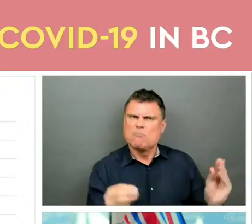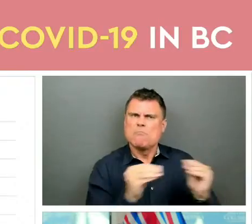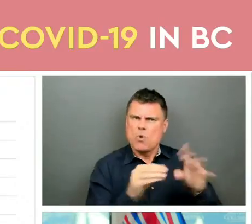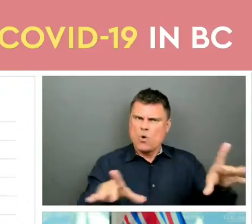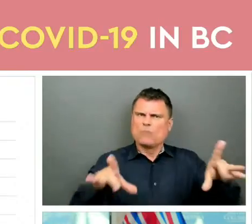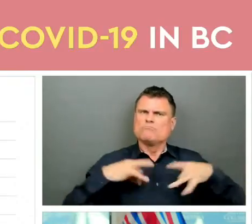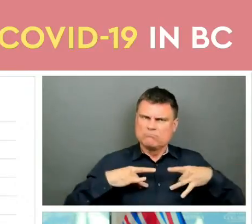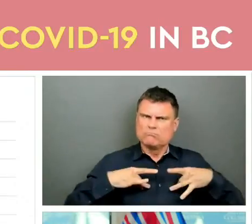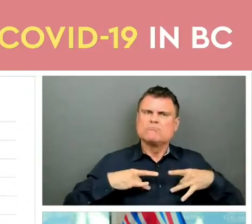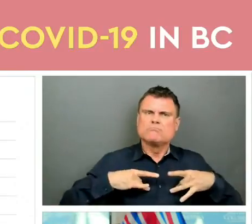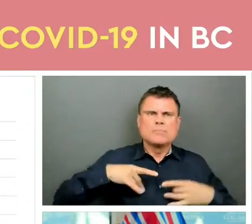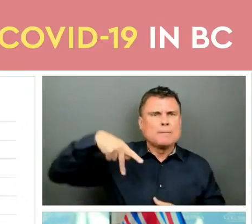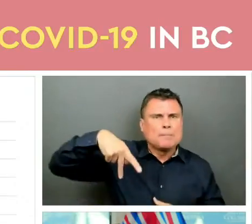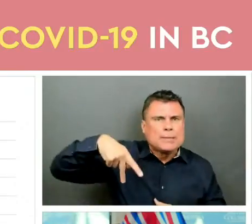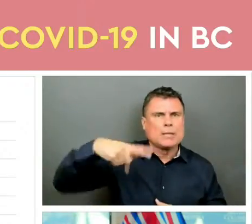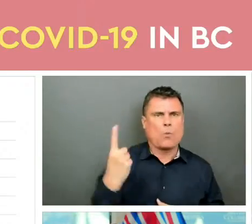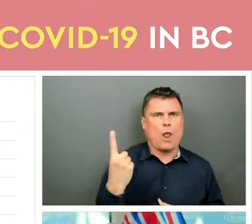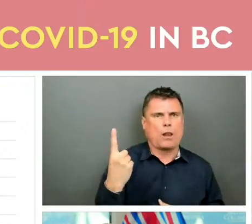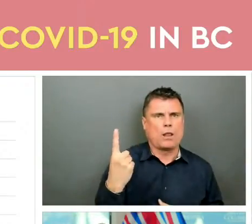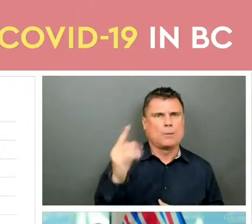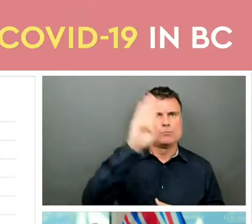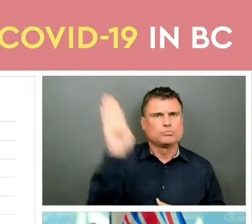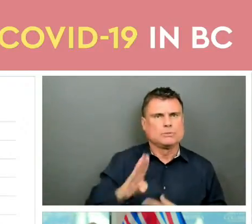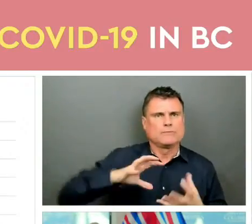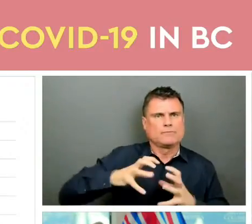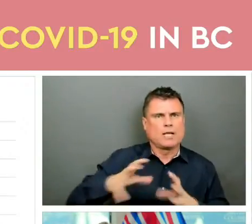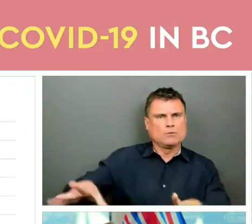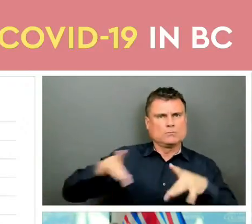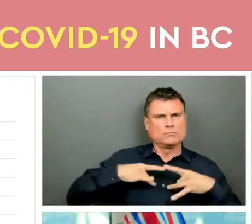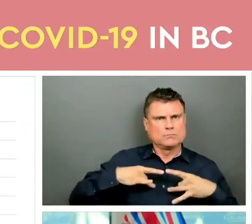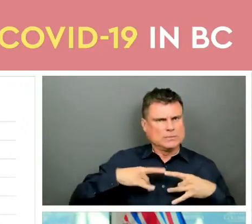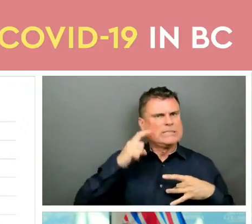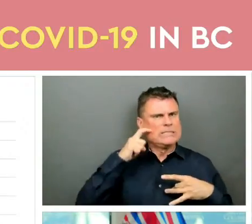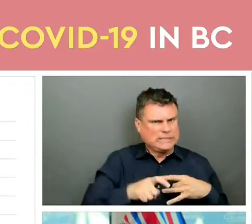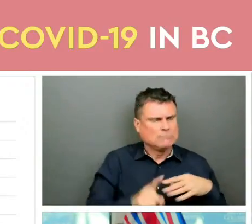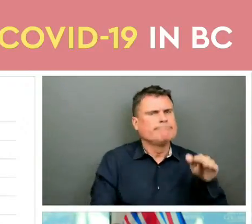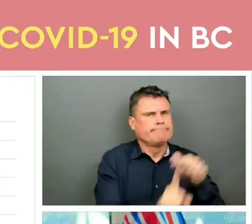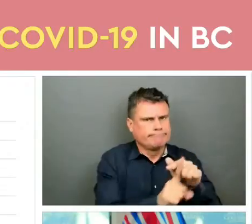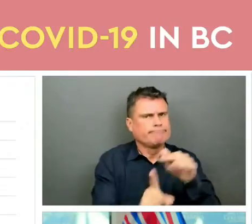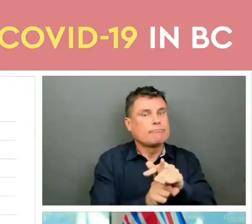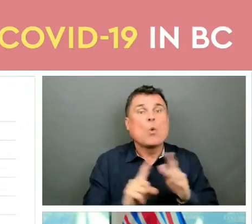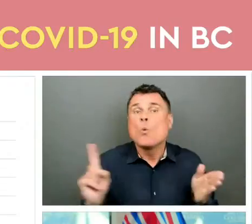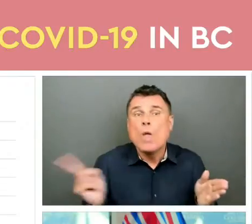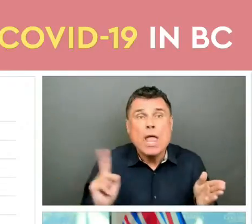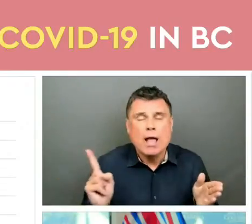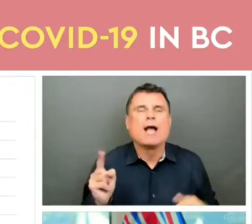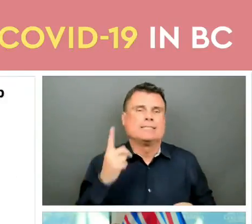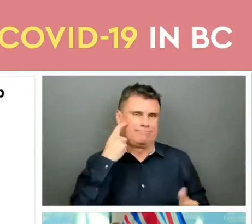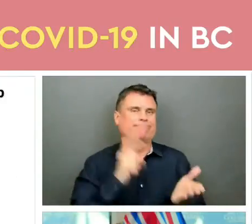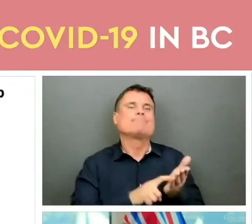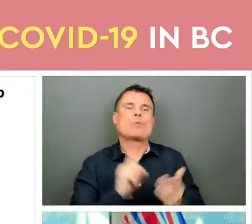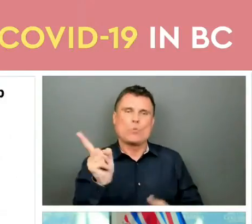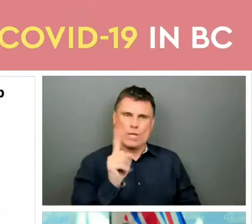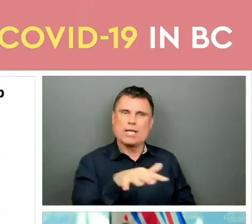again of where the out breaks are happening. And the increase trans missability in those out breaks.